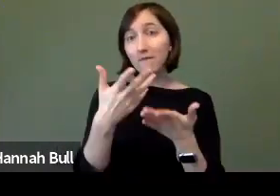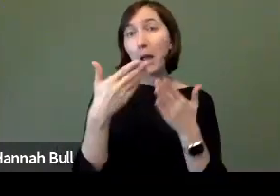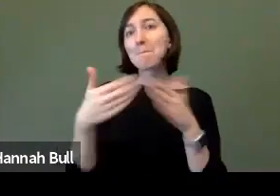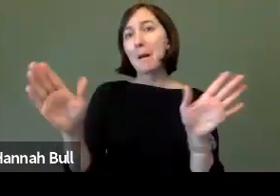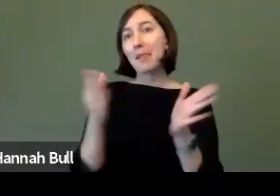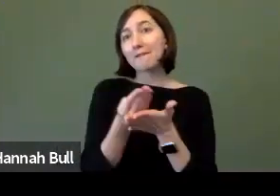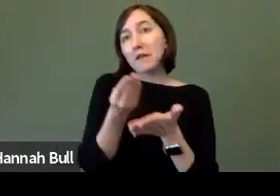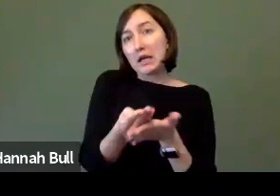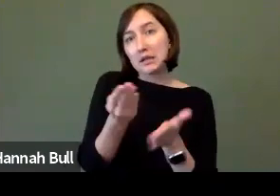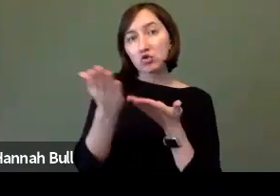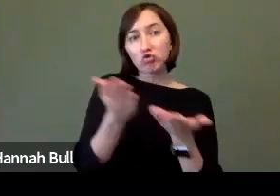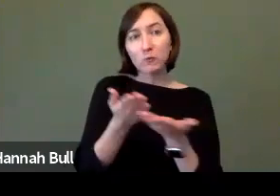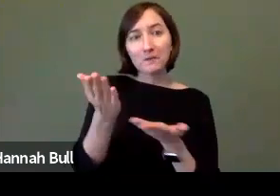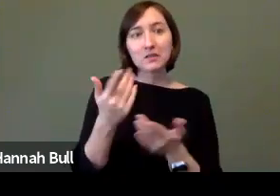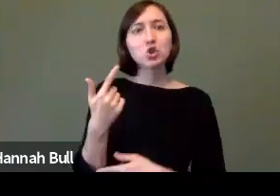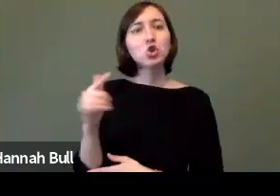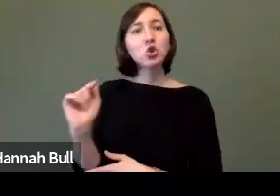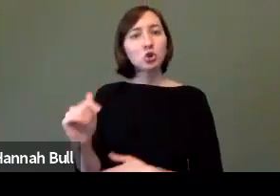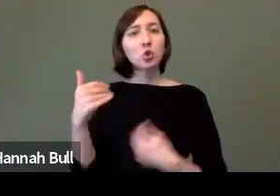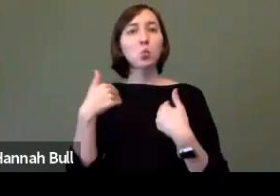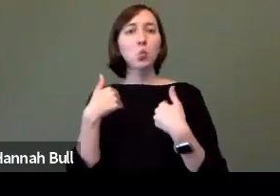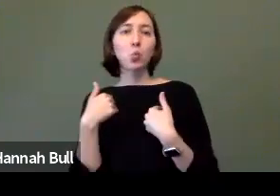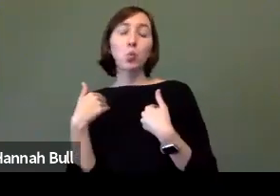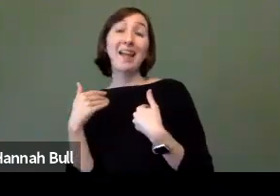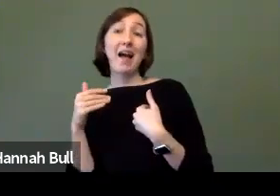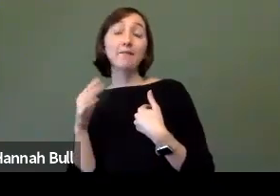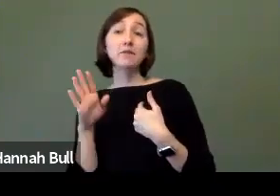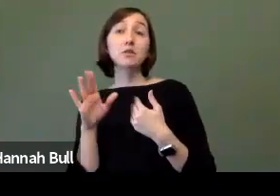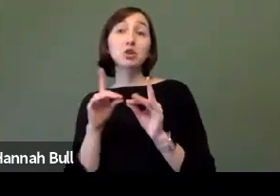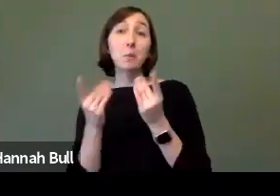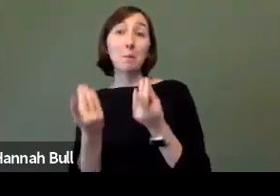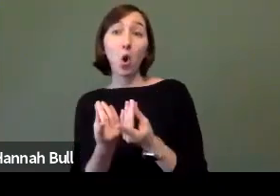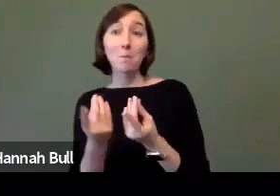In Georgia we have the Department of Behavioral Health and Developmental Disabilities.